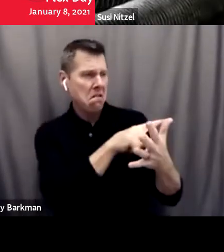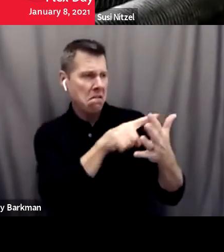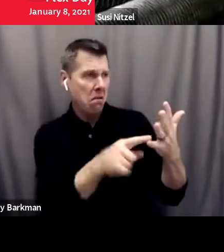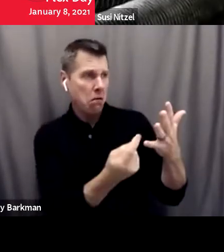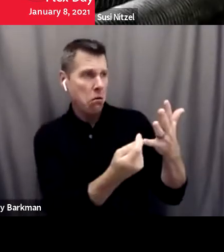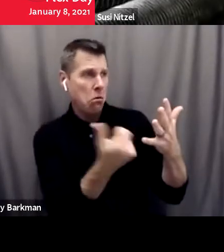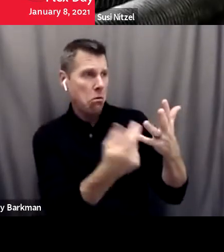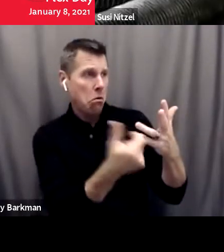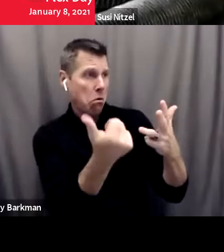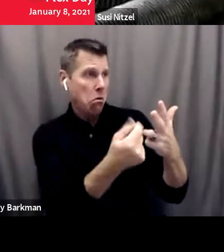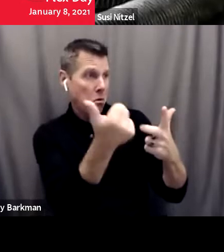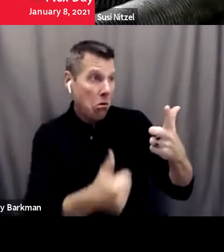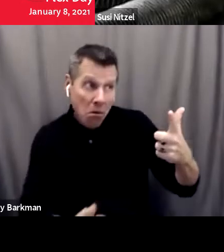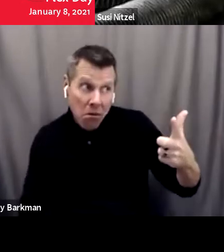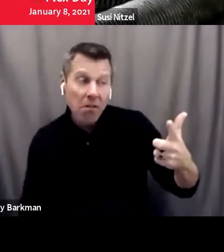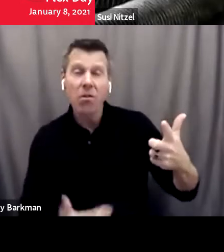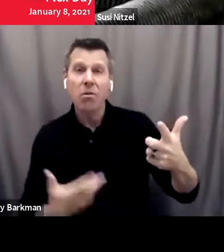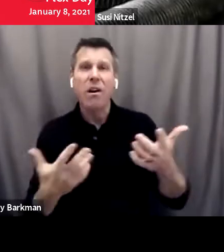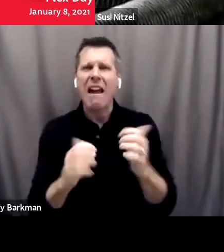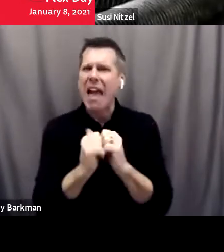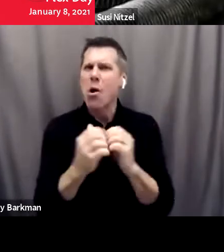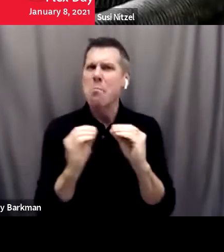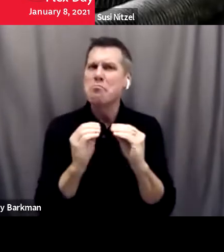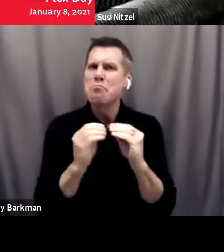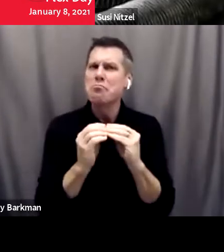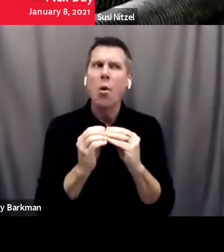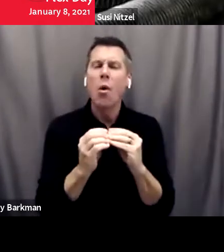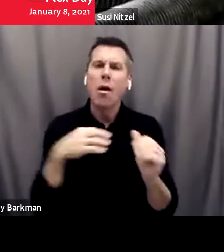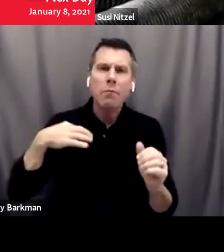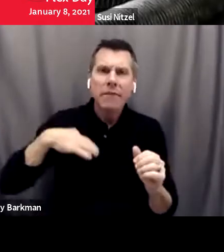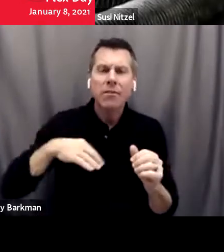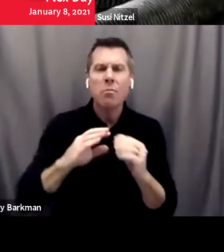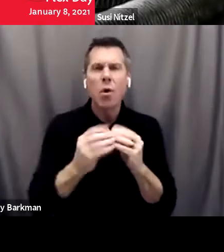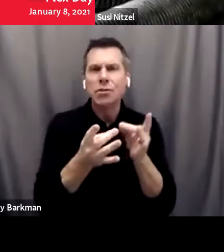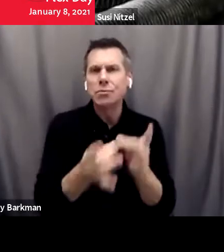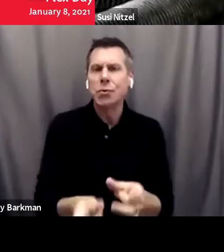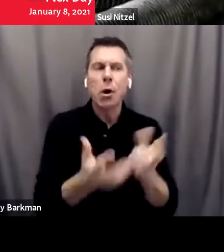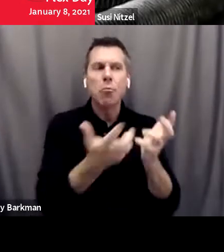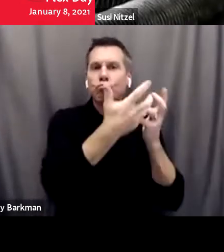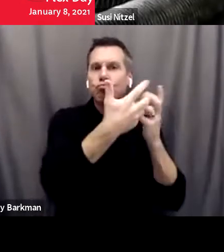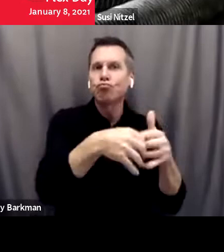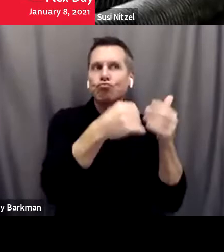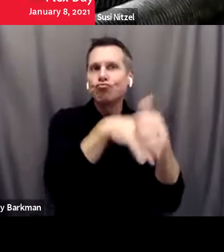help make that a more beneficial process so that the students can be better served.